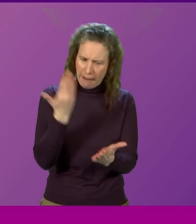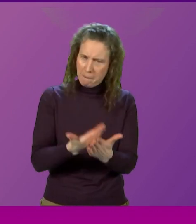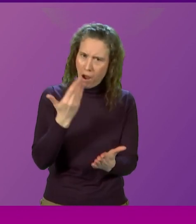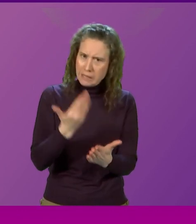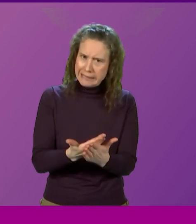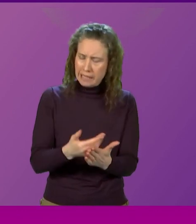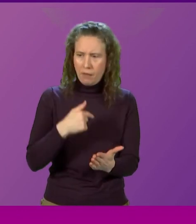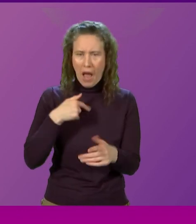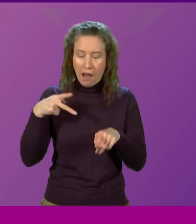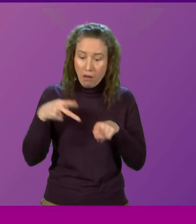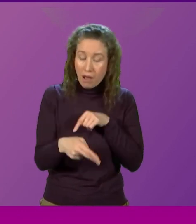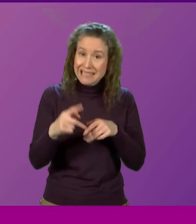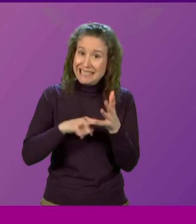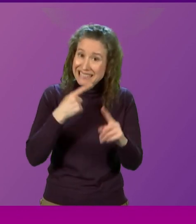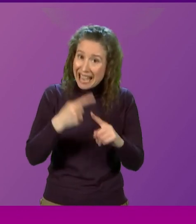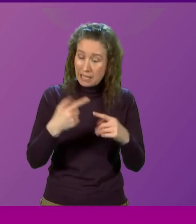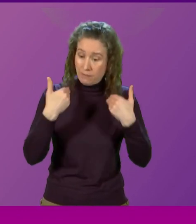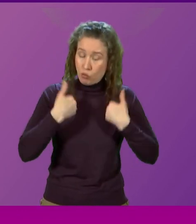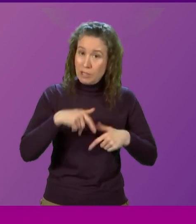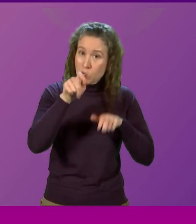that I cut taxes for the richest people in our country.